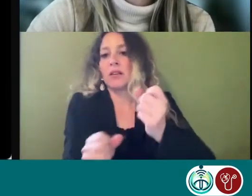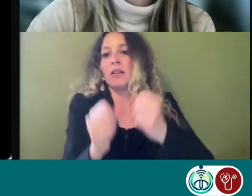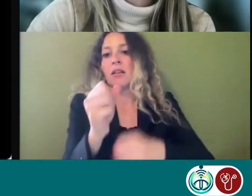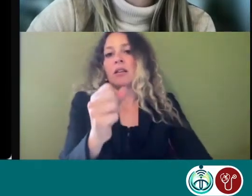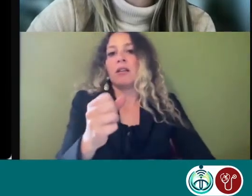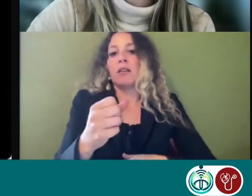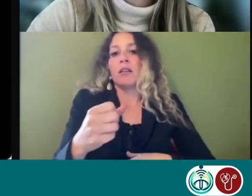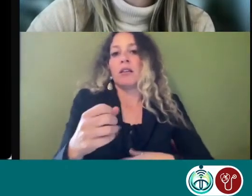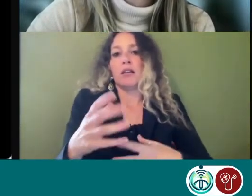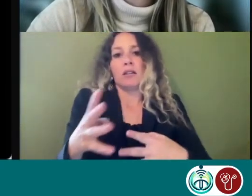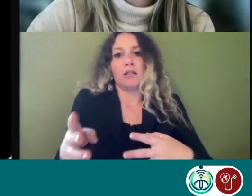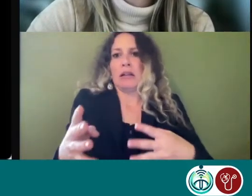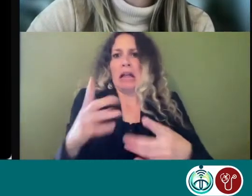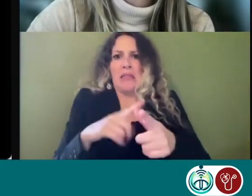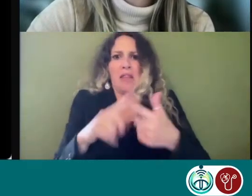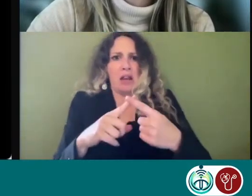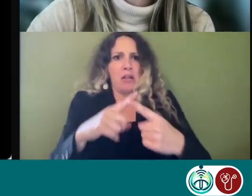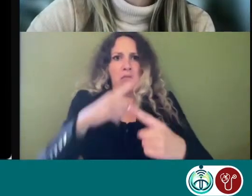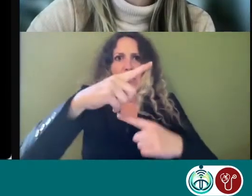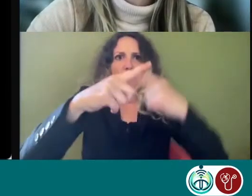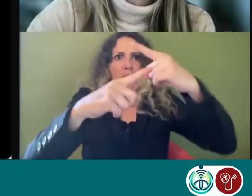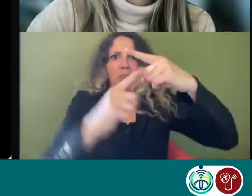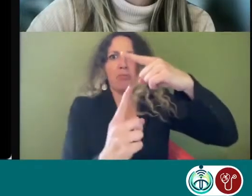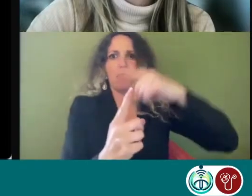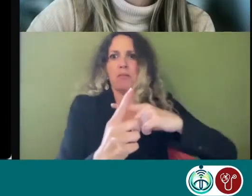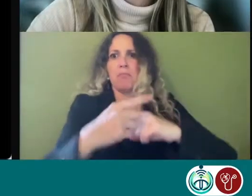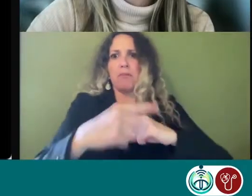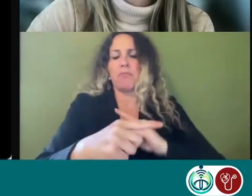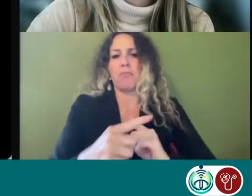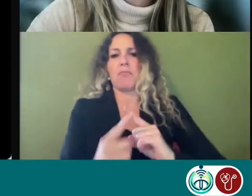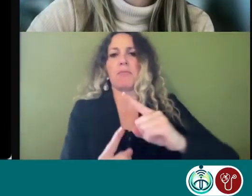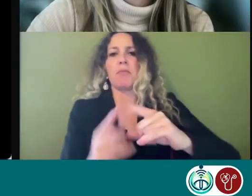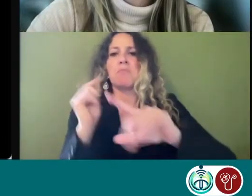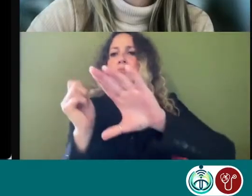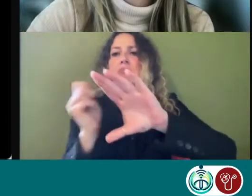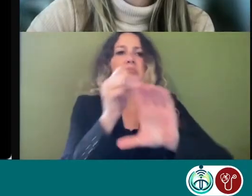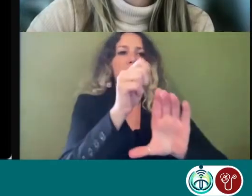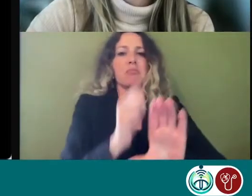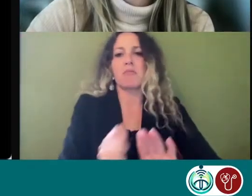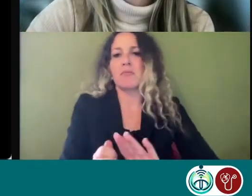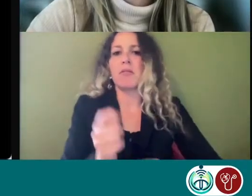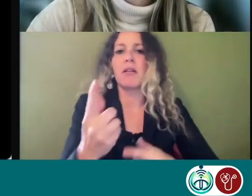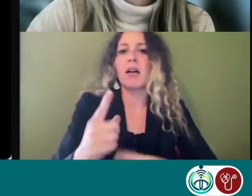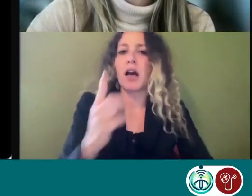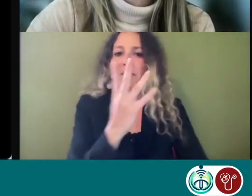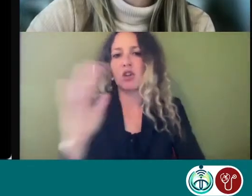ten individual small posts and sort of nailed them across the tree, trying to kind of very